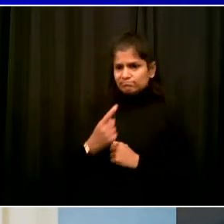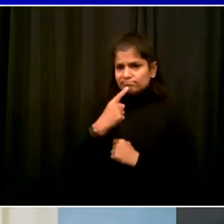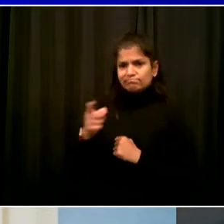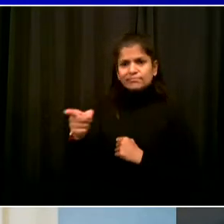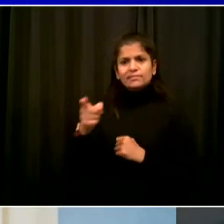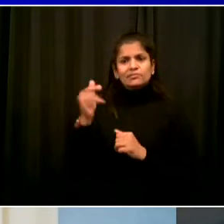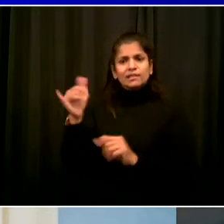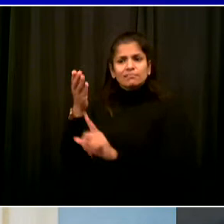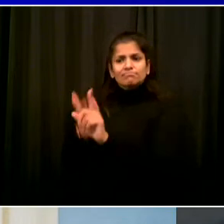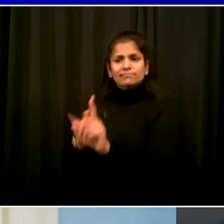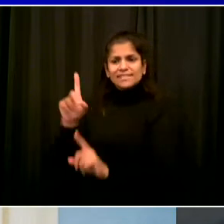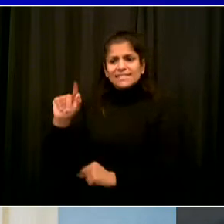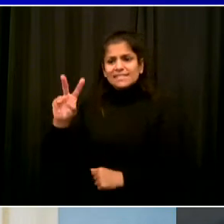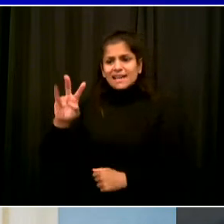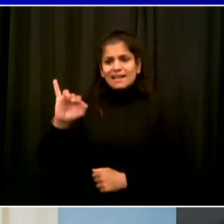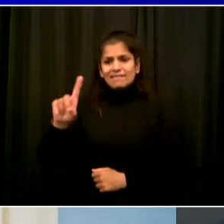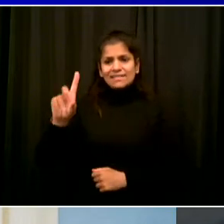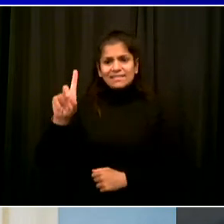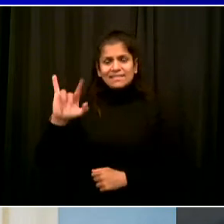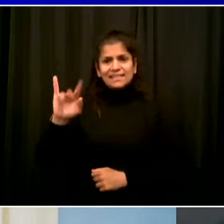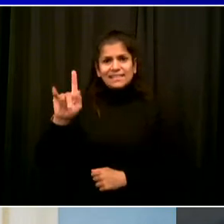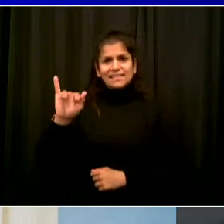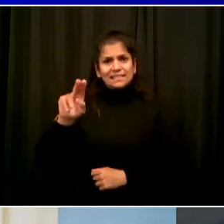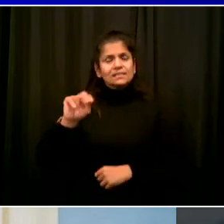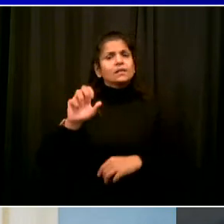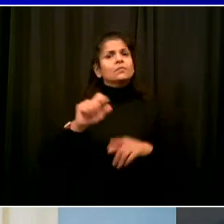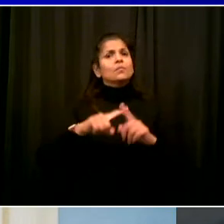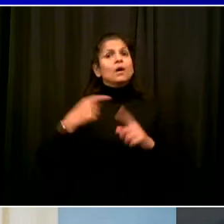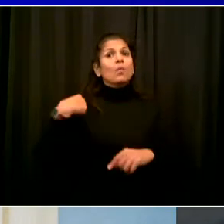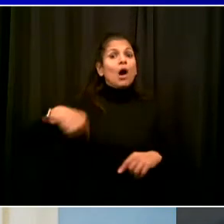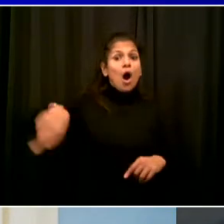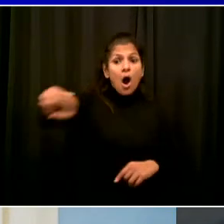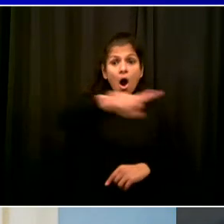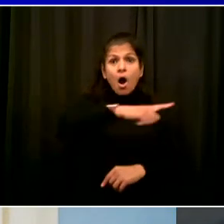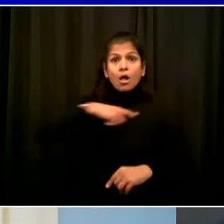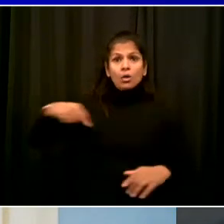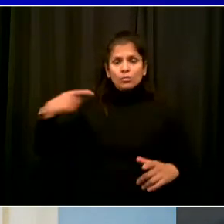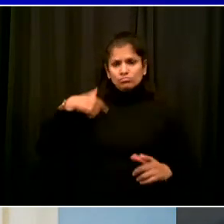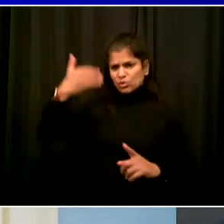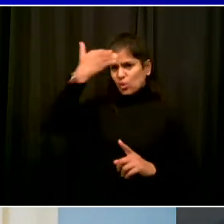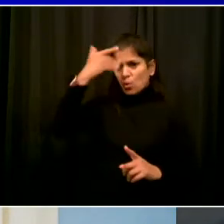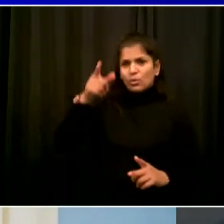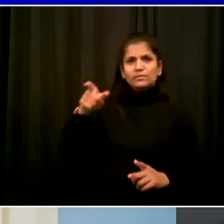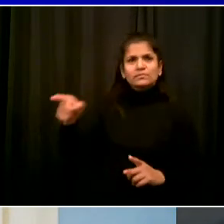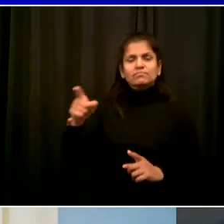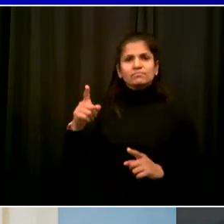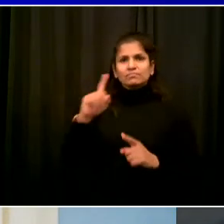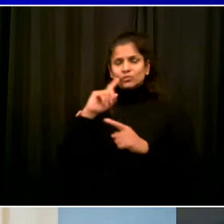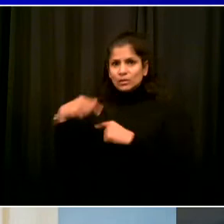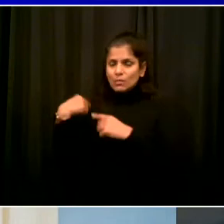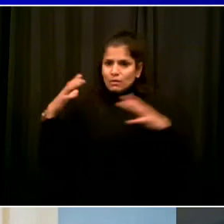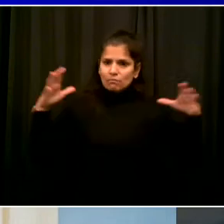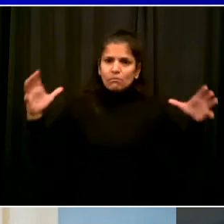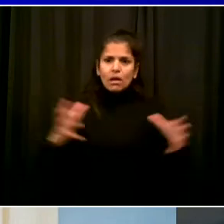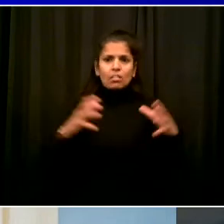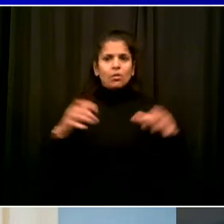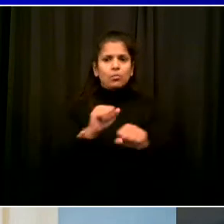DDVIAD DINKINS RIGHT NOW. AND YET, WE HAVE EACH OTHER. AA TNDHAHAST'HE T WAY HE WOULD HAVE WANTED IT. HE WORKED